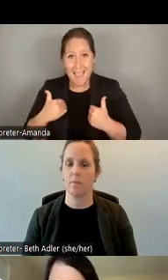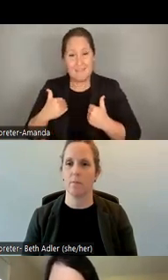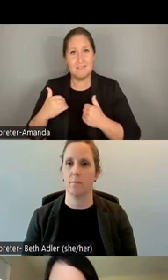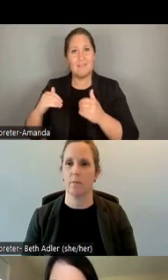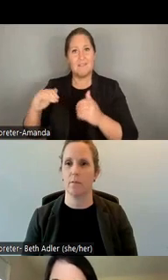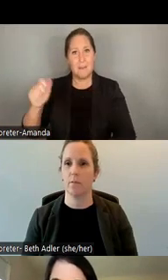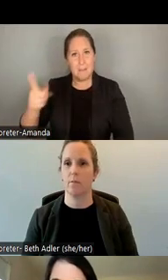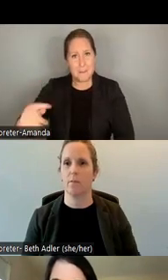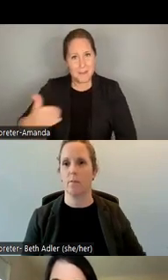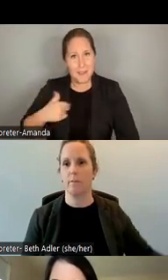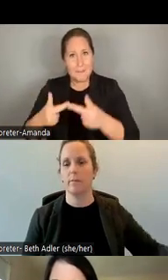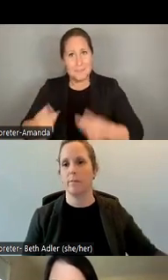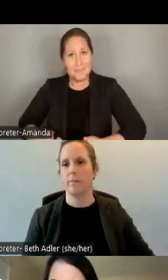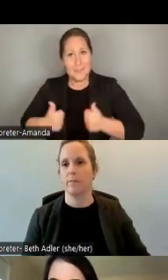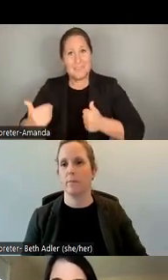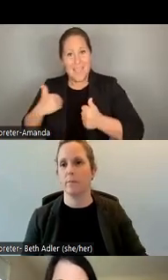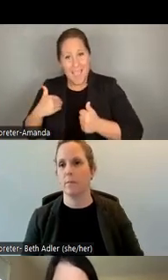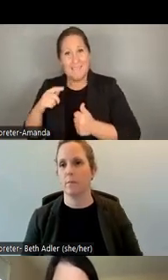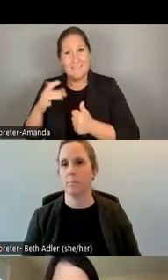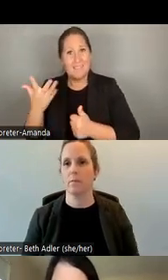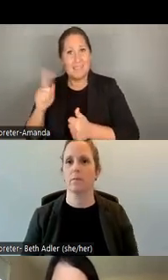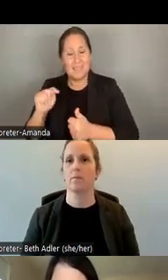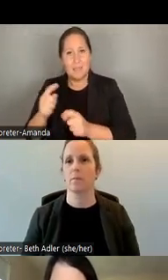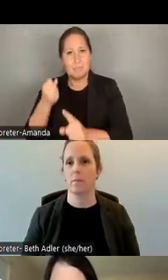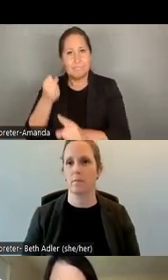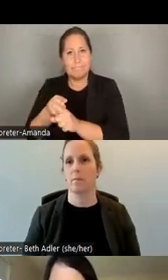and there's actually some preliminary evidence that overdose does increase when people first